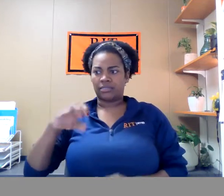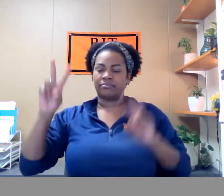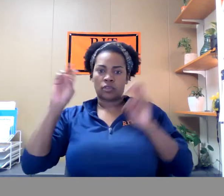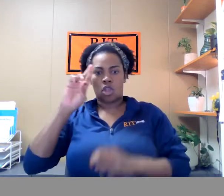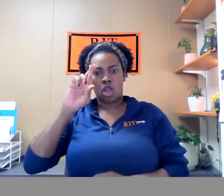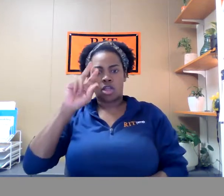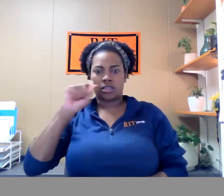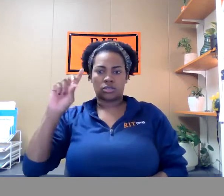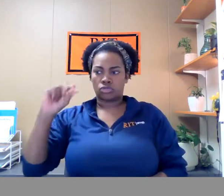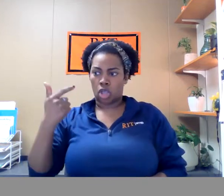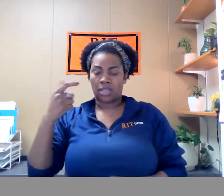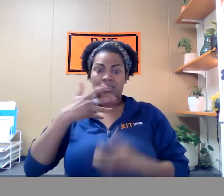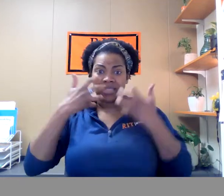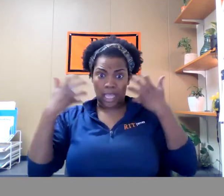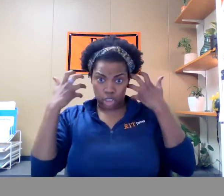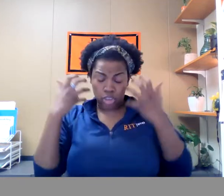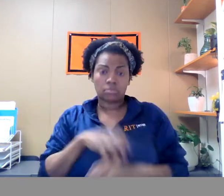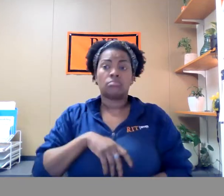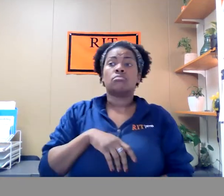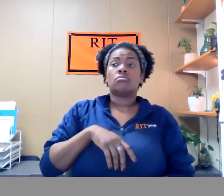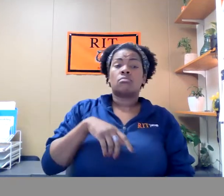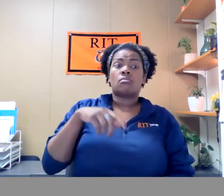and that's from Ritchie "R-Dog" Tiger.